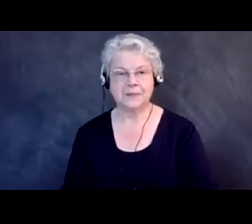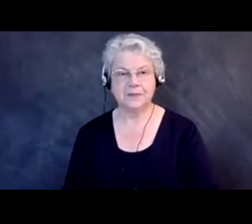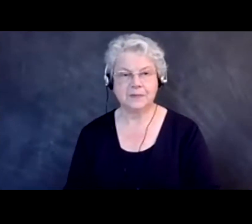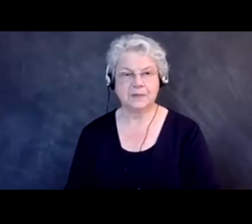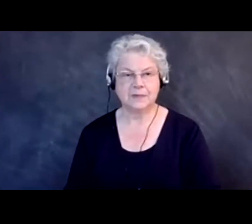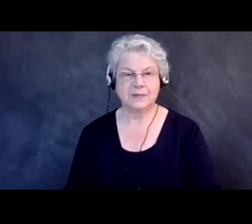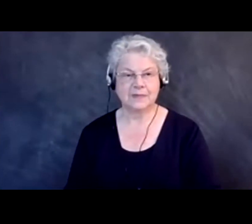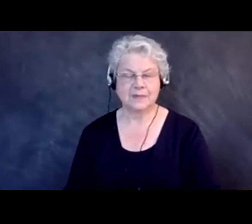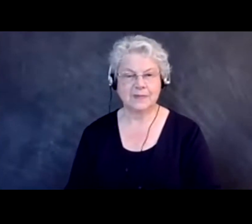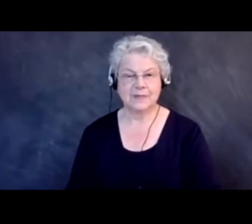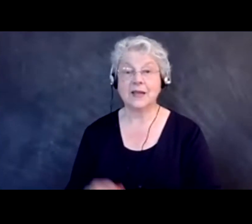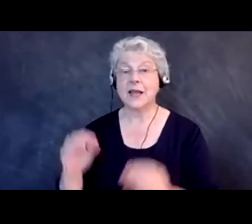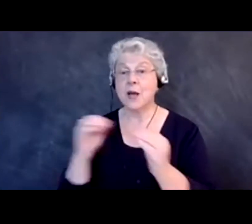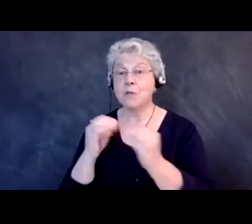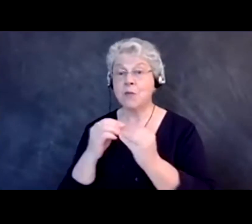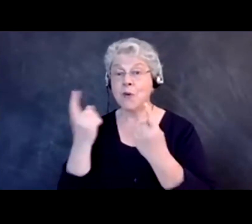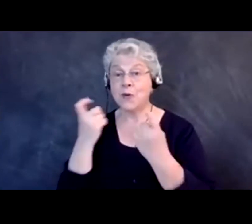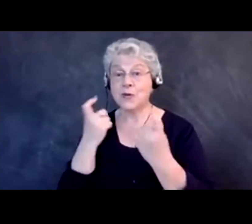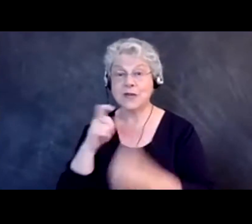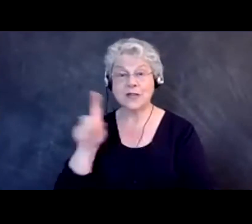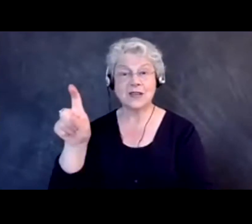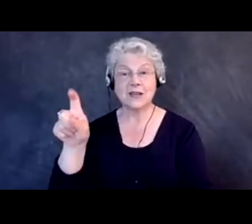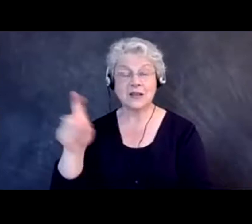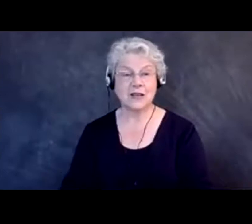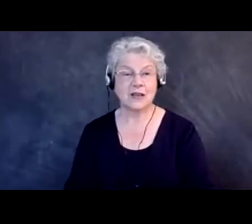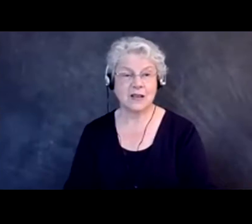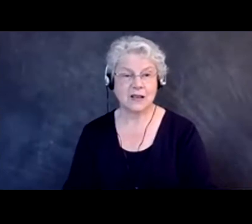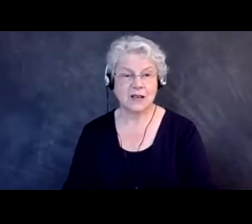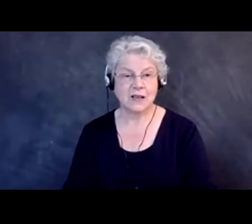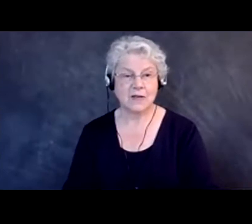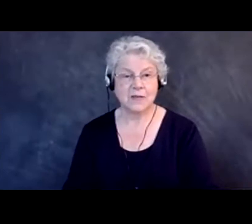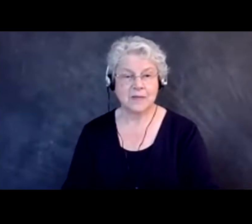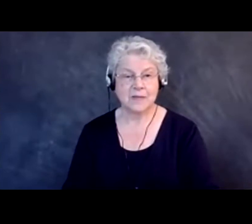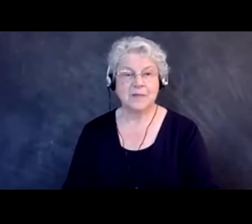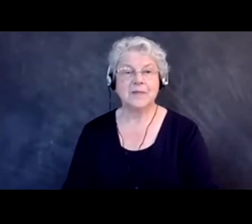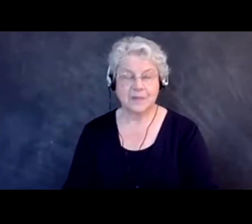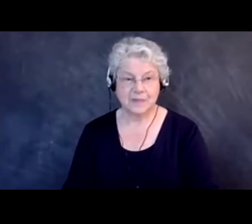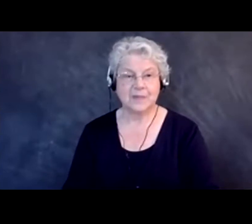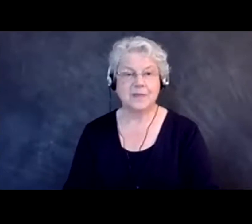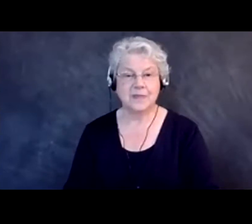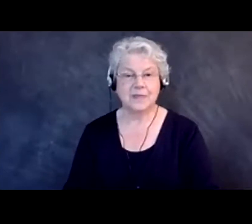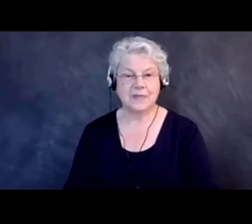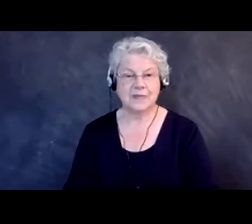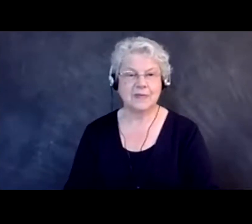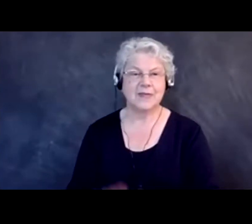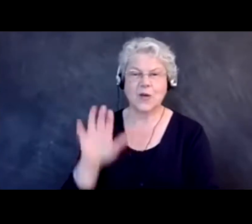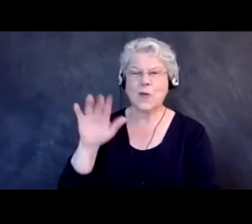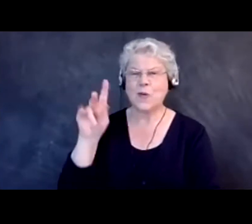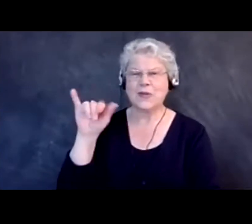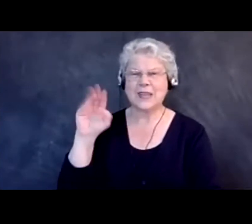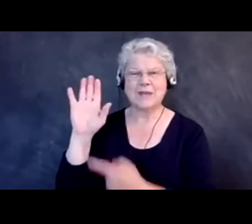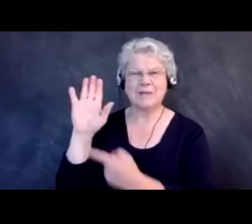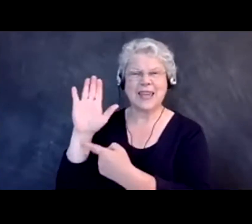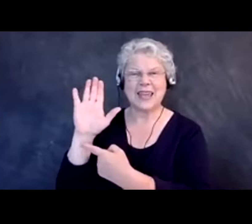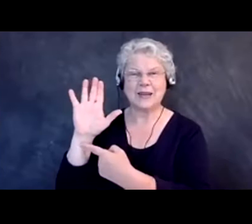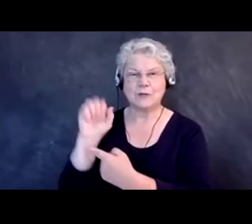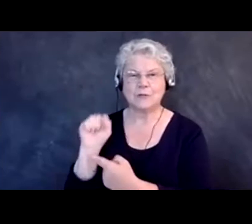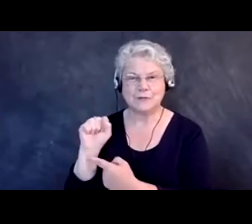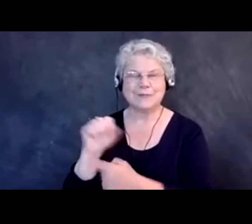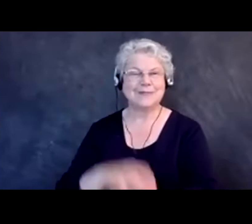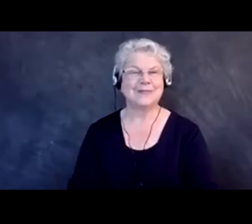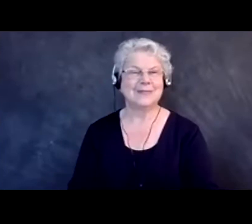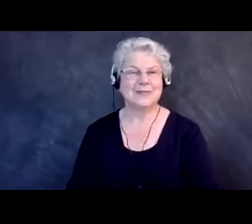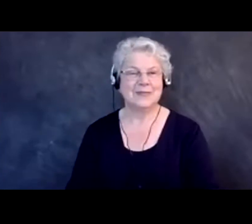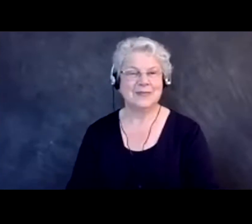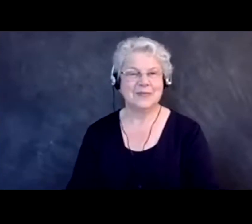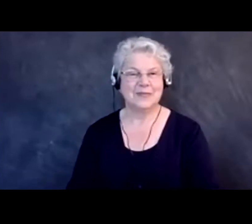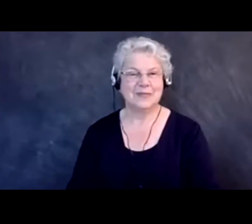Great. Another question? I see -- oh you still have your hand up Kim. Any other questions?